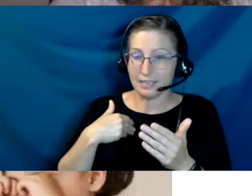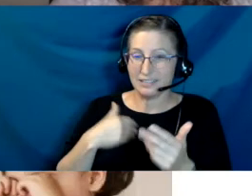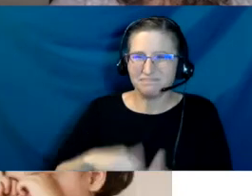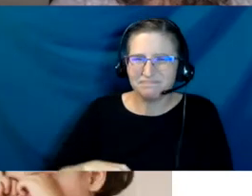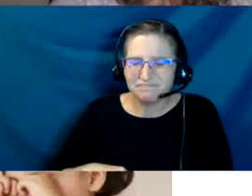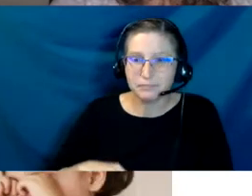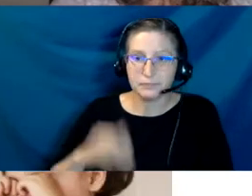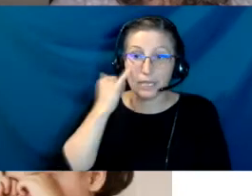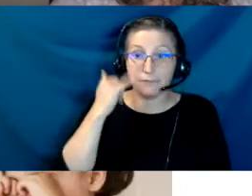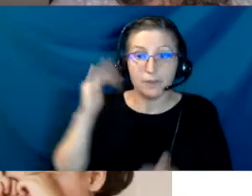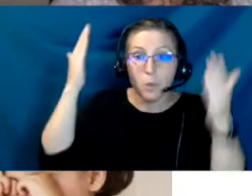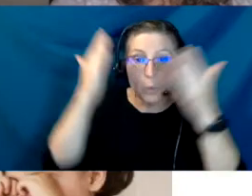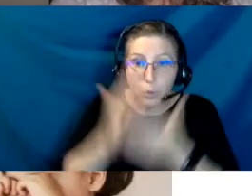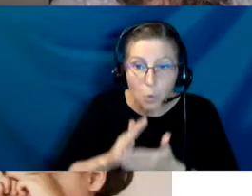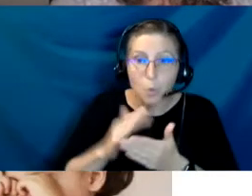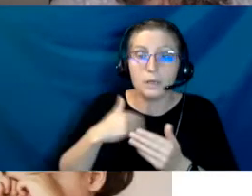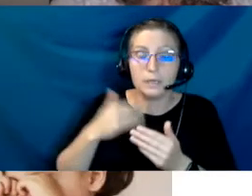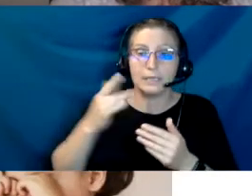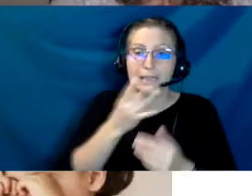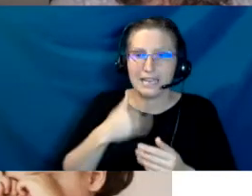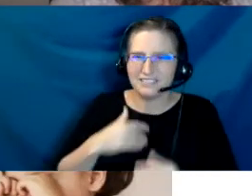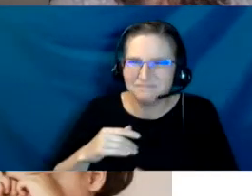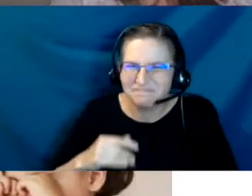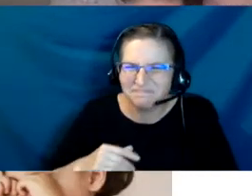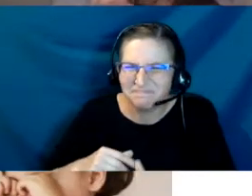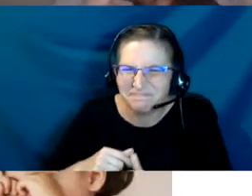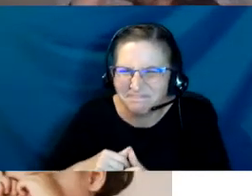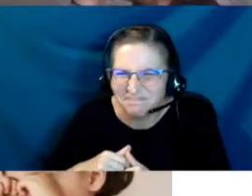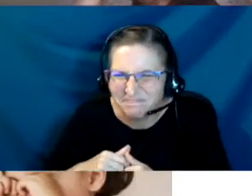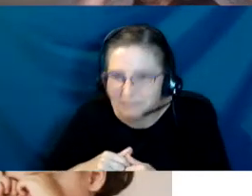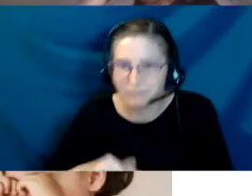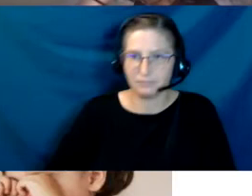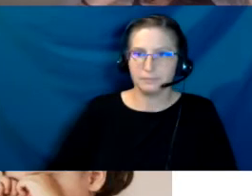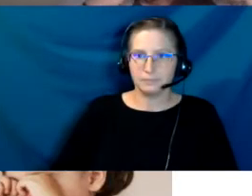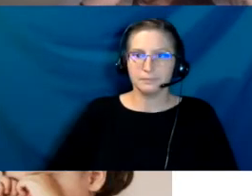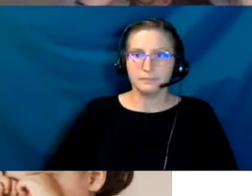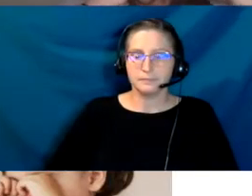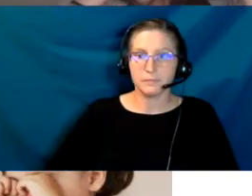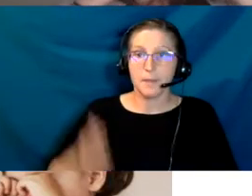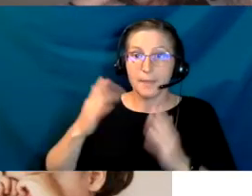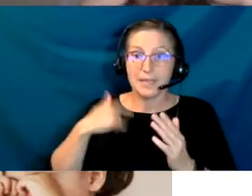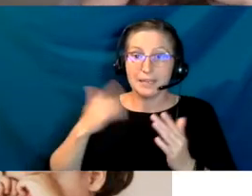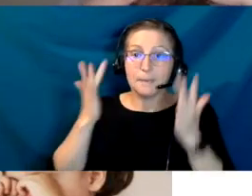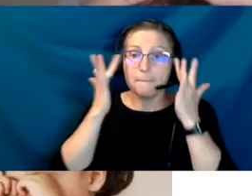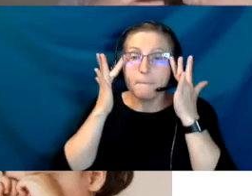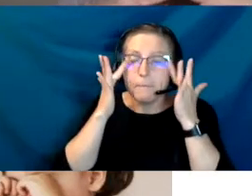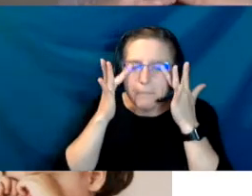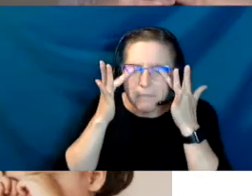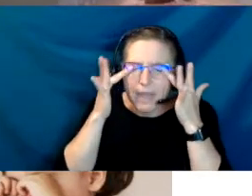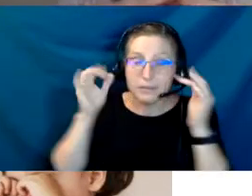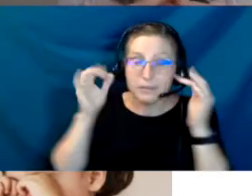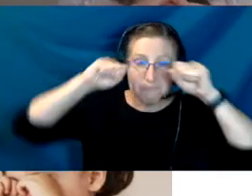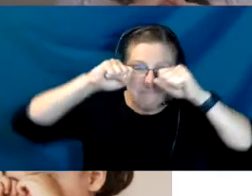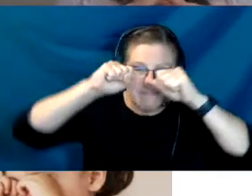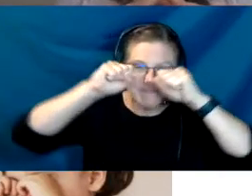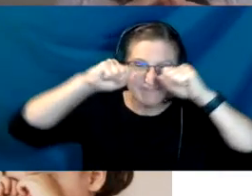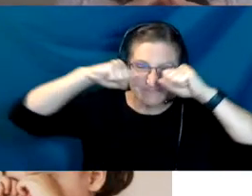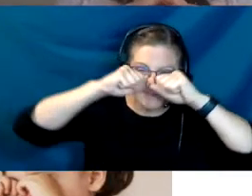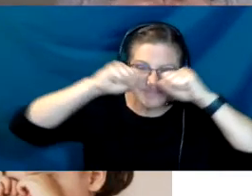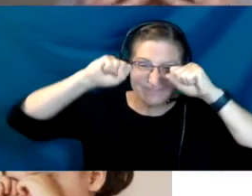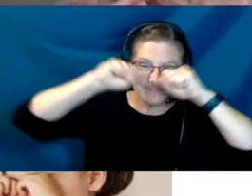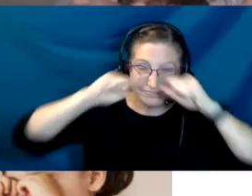Additionally, they might poke or press or rub their eyes a lot. They might be holding